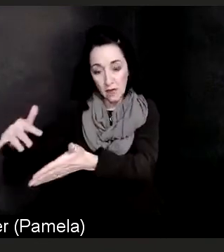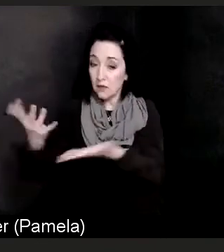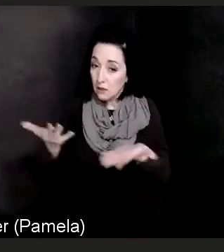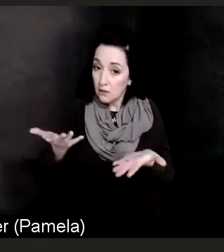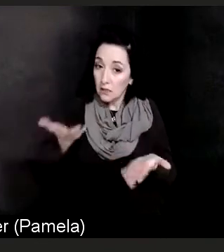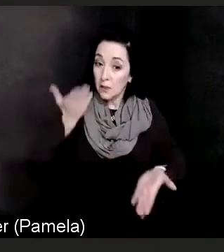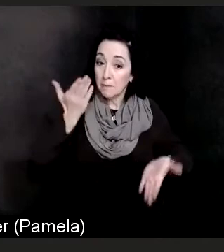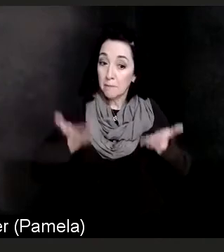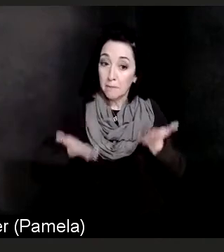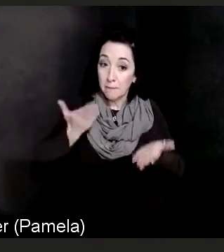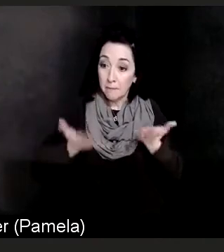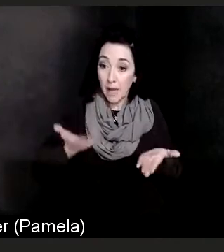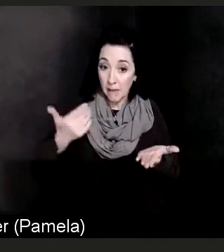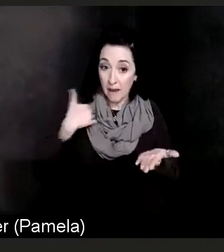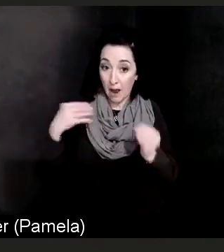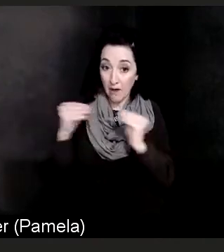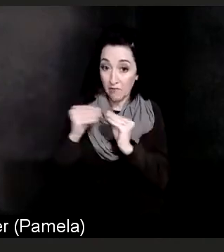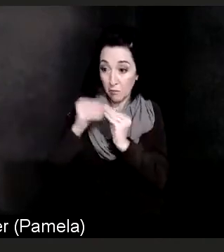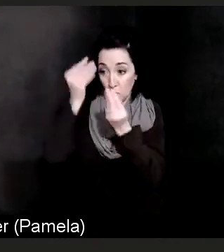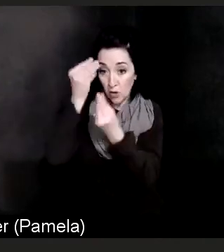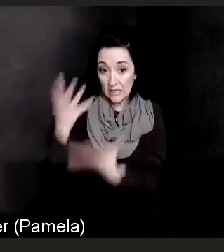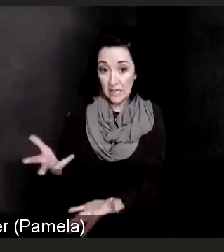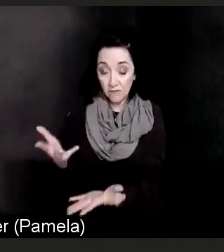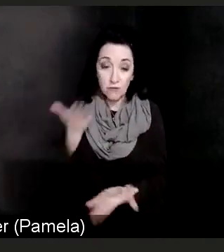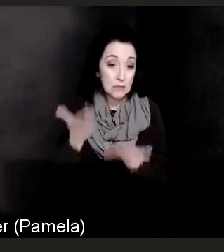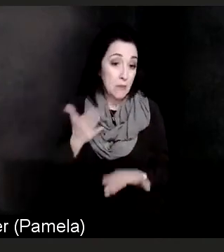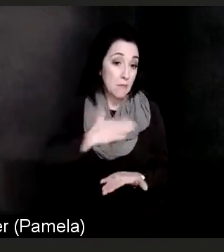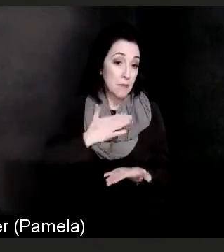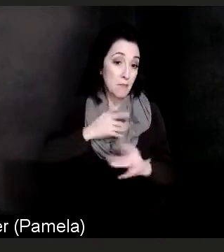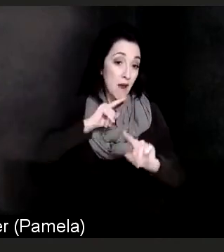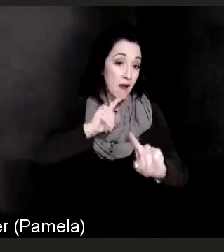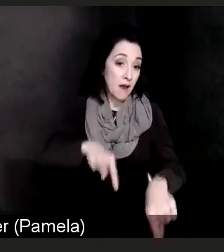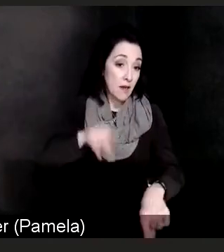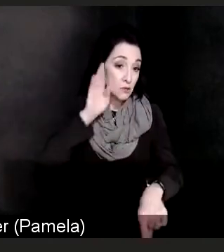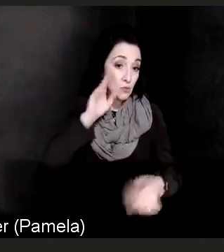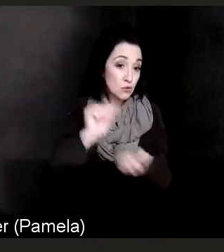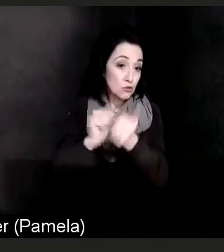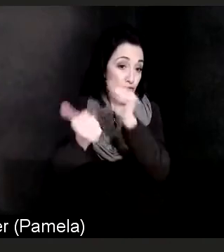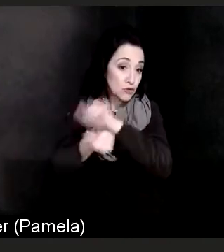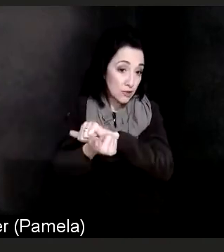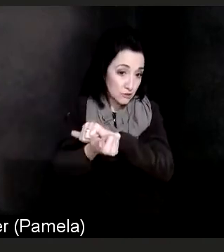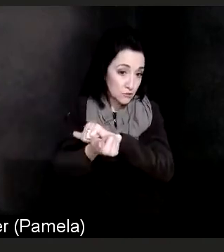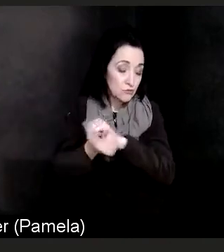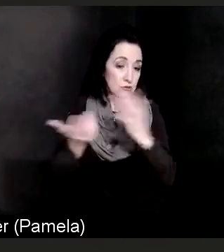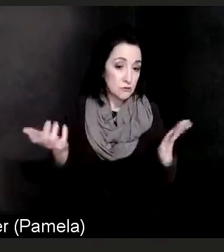and we have more information. So I'm telling you what I know at this point and what has been published at this point.